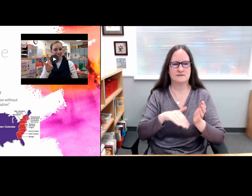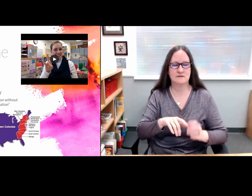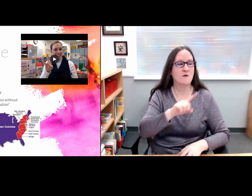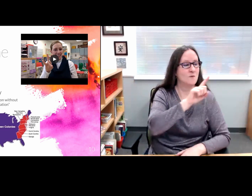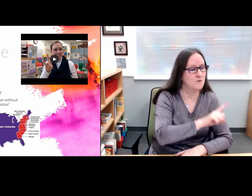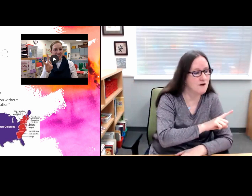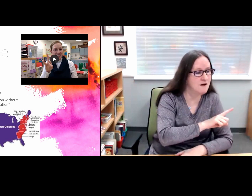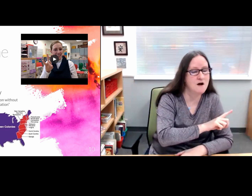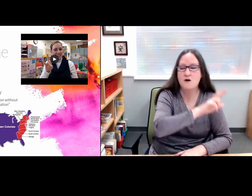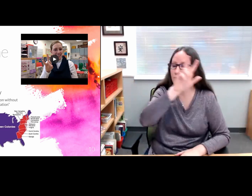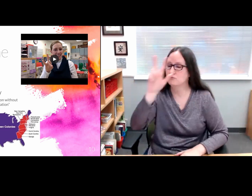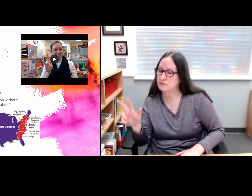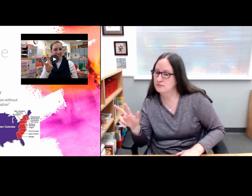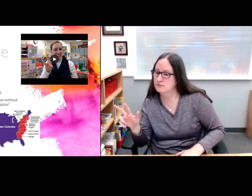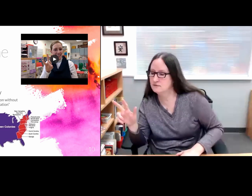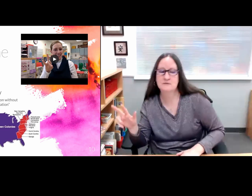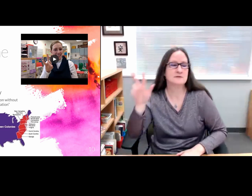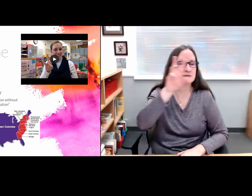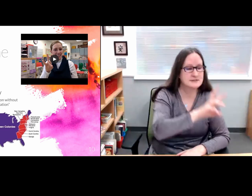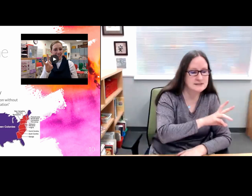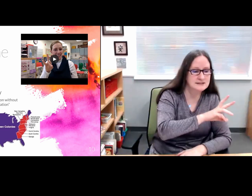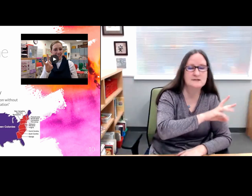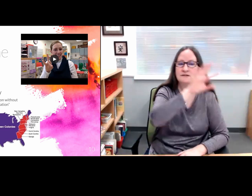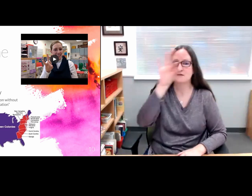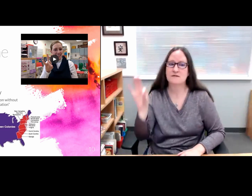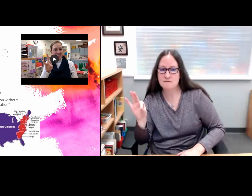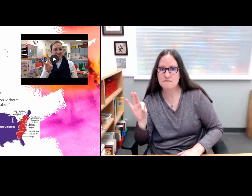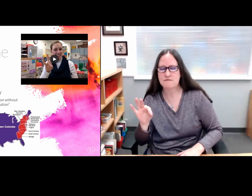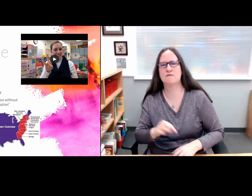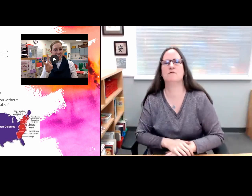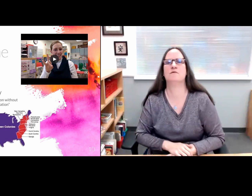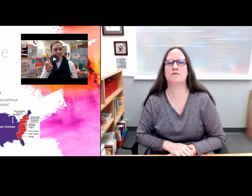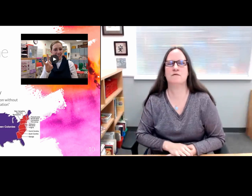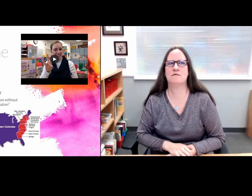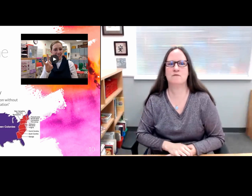You could do it that way. One and then a big jump for three and then six to the other